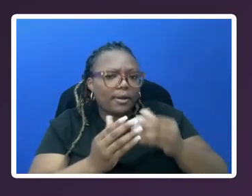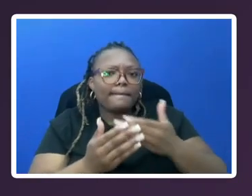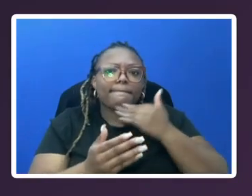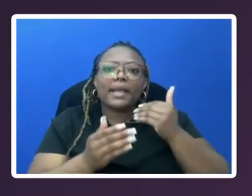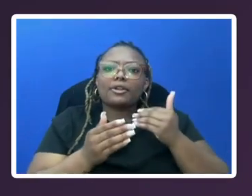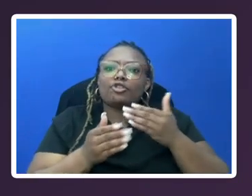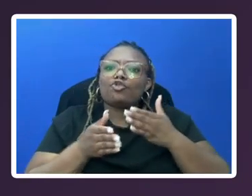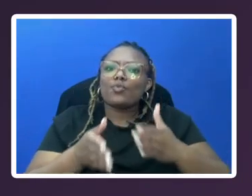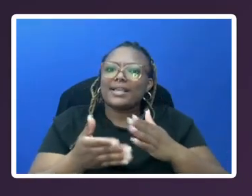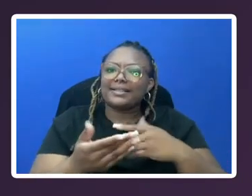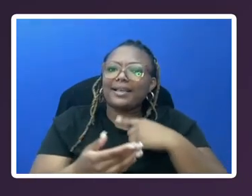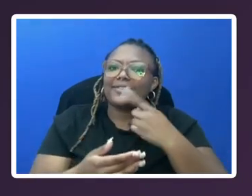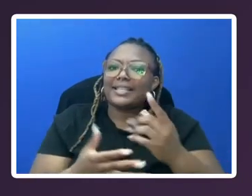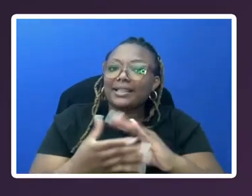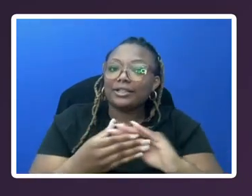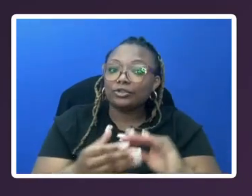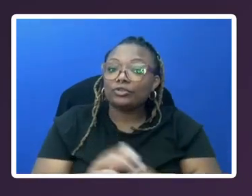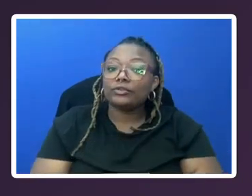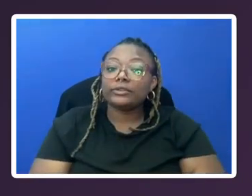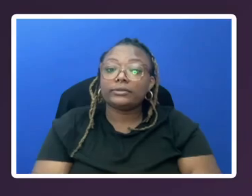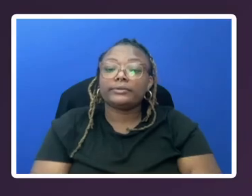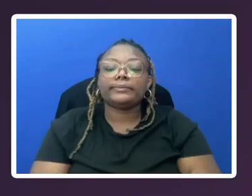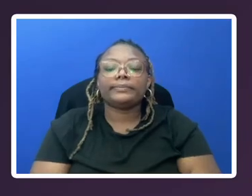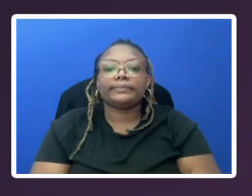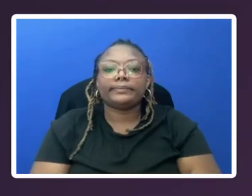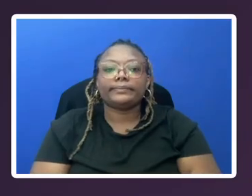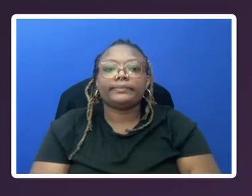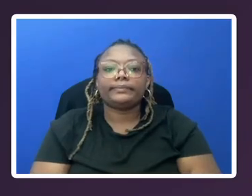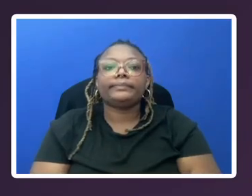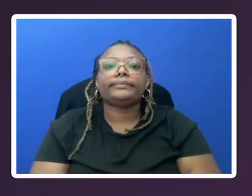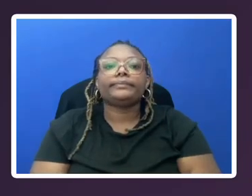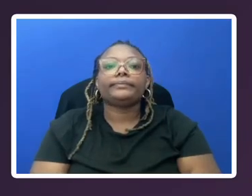Yadira Hadlett: Excellent. So, now we're going to go into